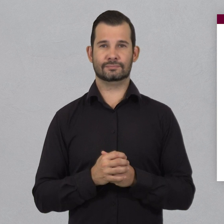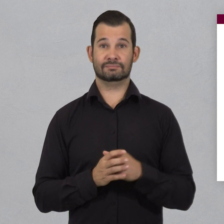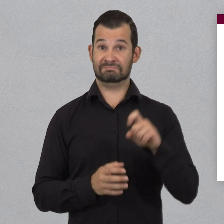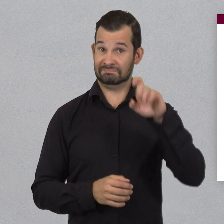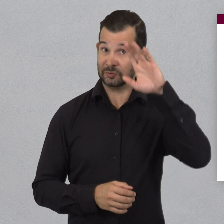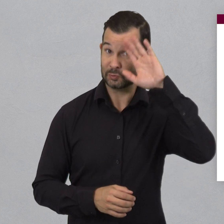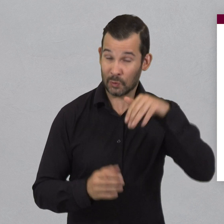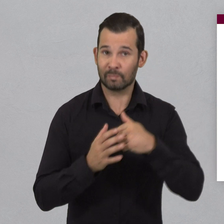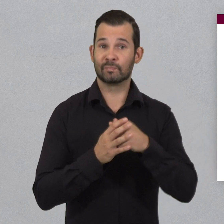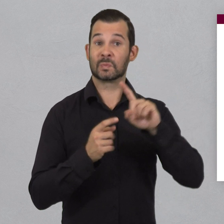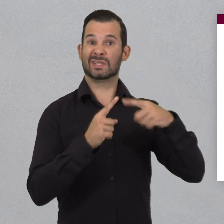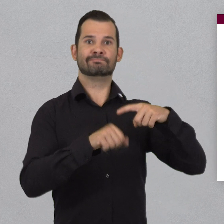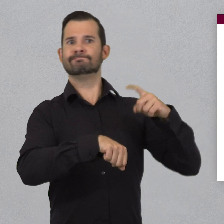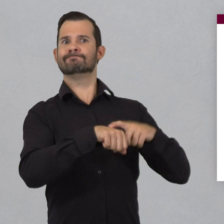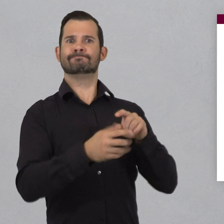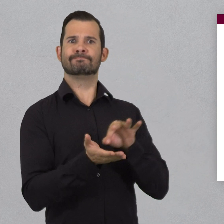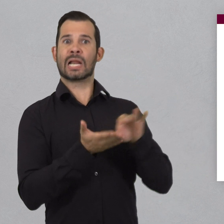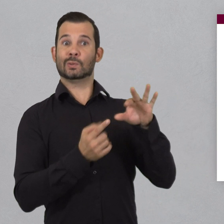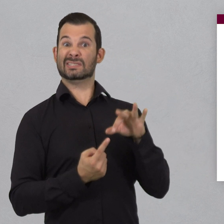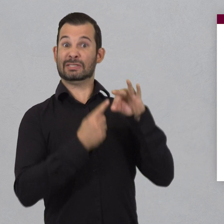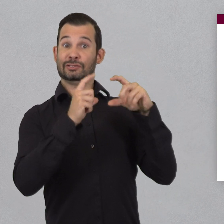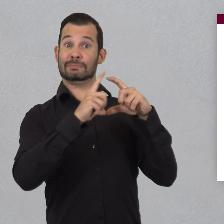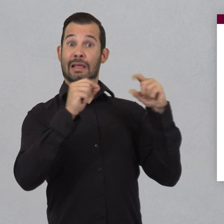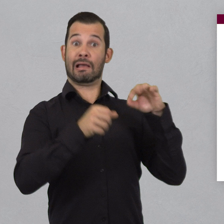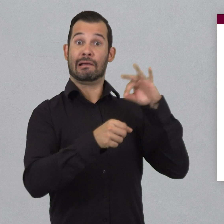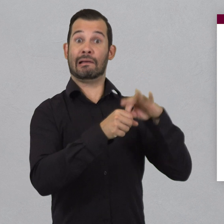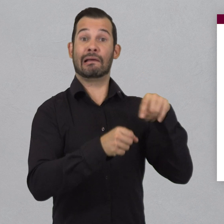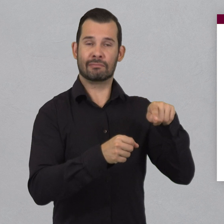Did you know? When it’s time to count the special ballots,